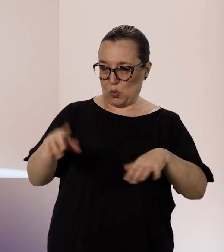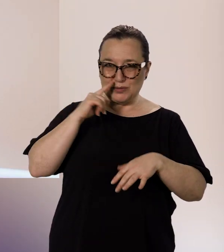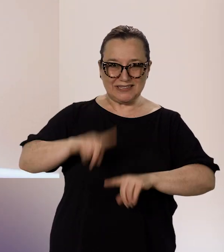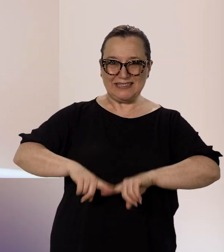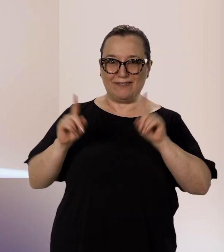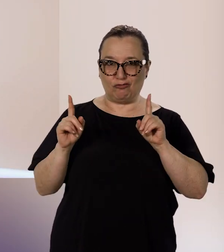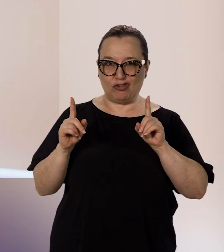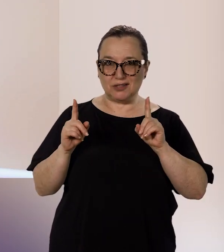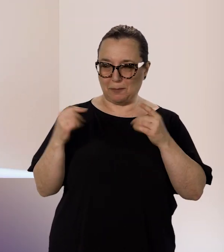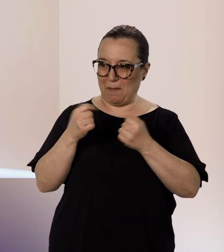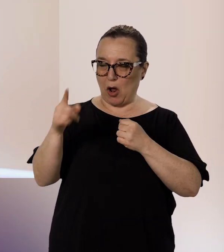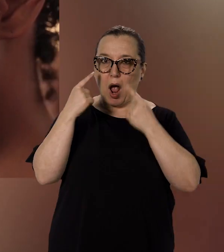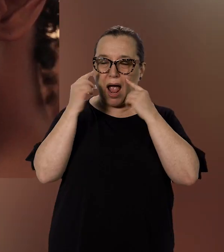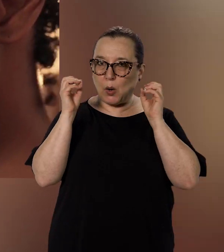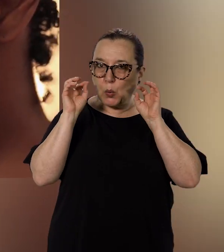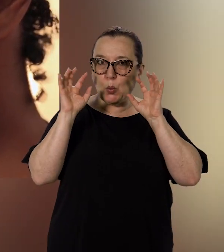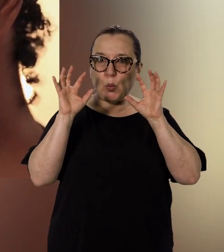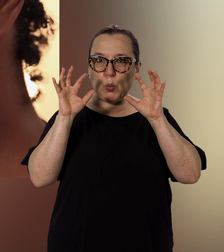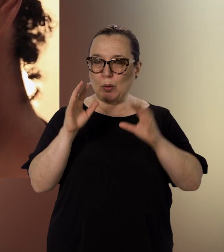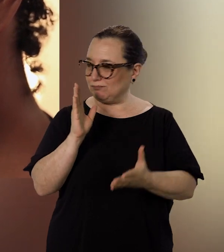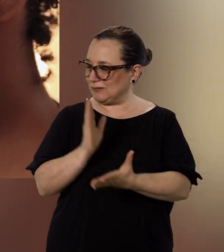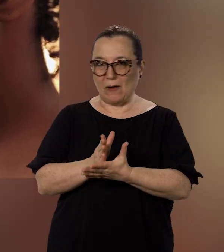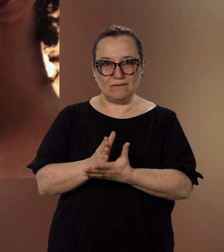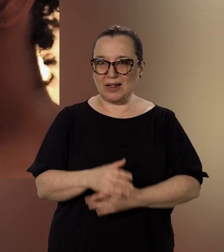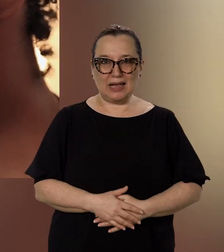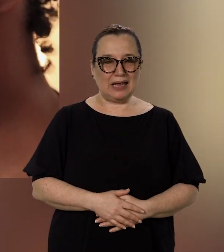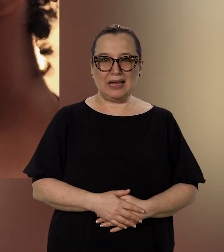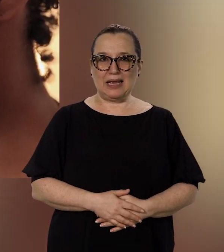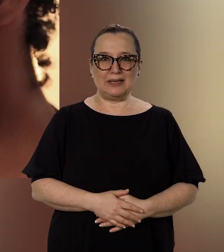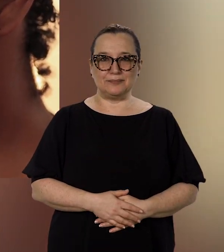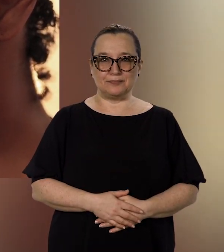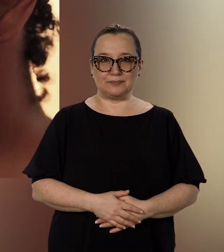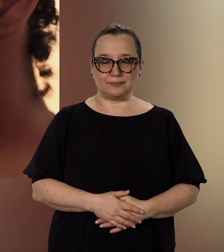there, it really makes this eye stand out. Lurline: Definitely.